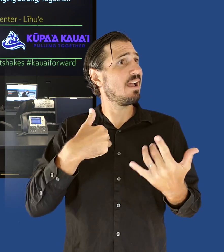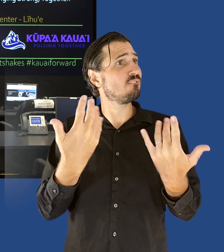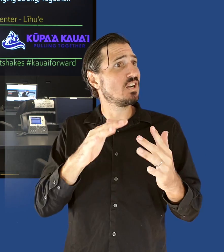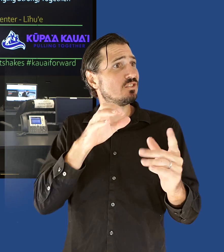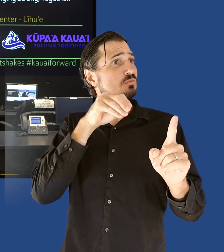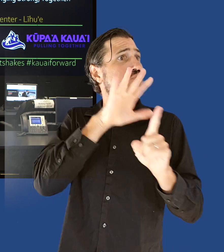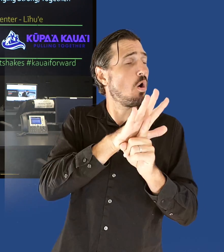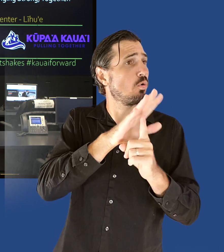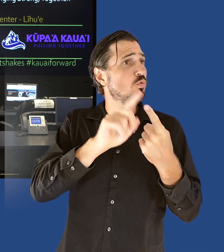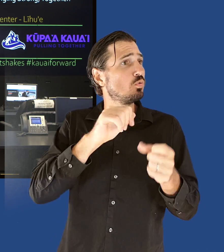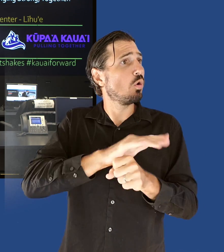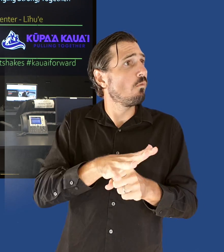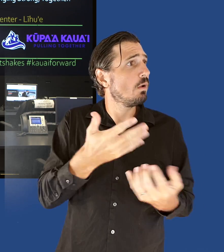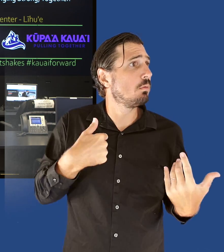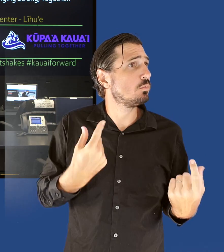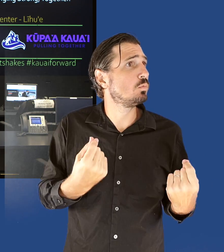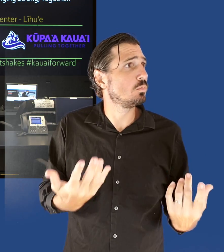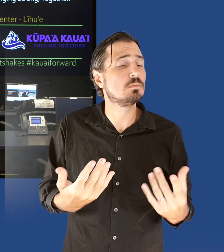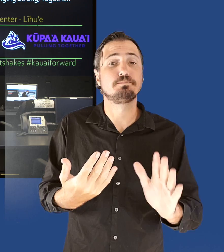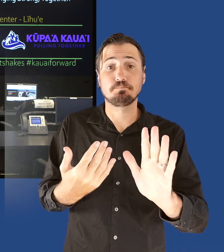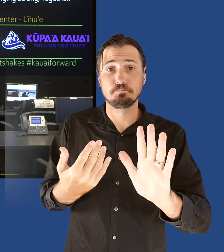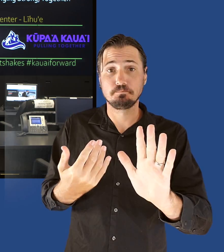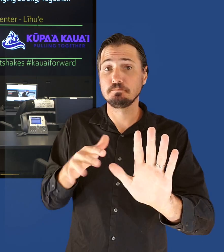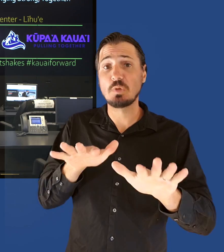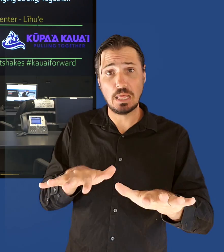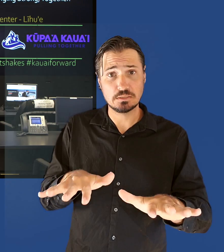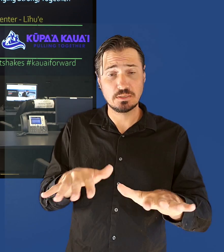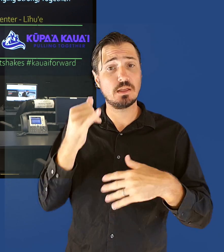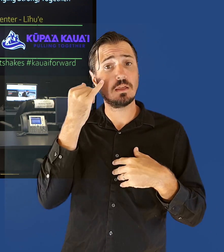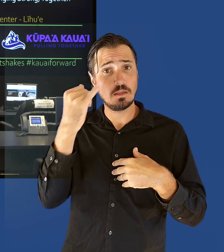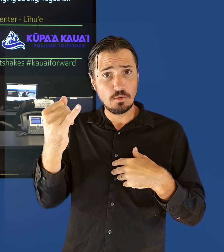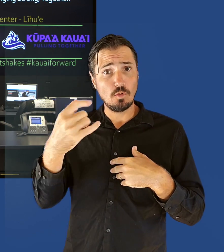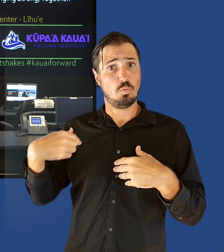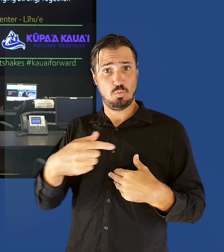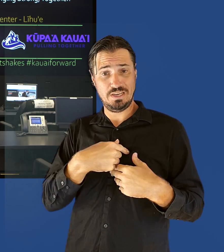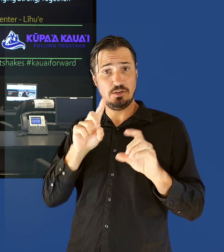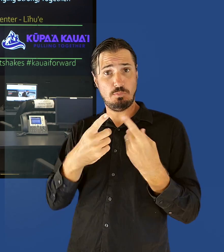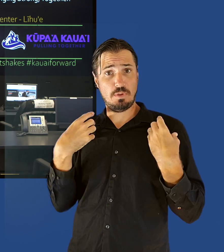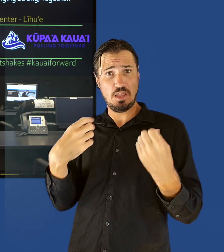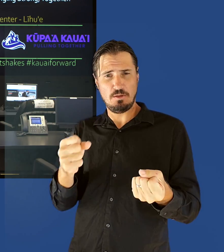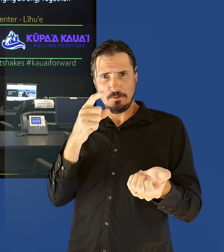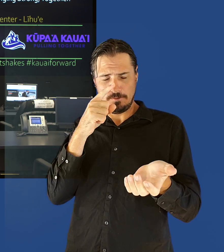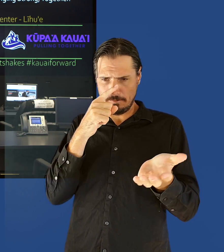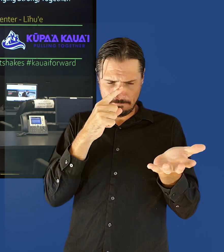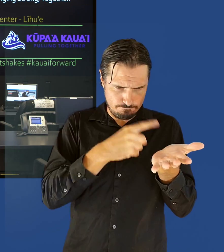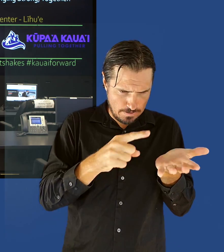If you have been identified as a close contact, you will receive a call from the Department of Health and offered a test.